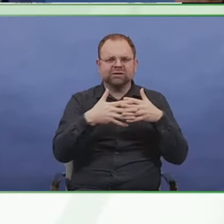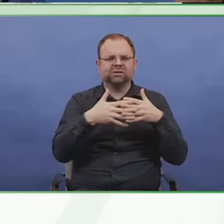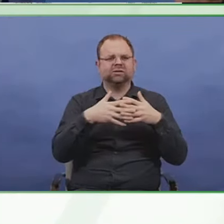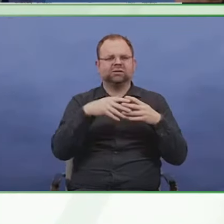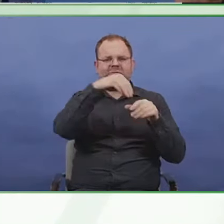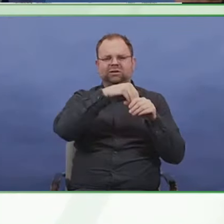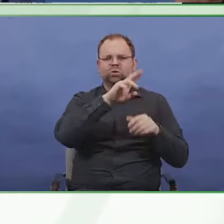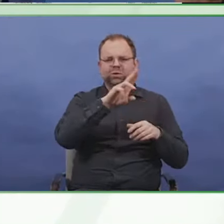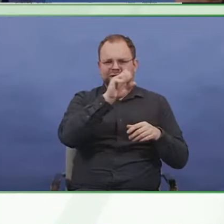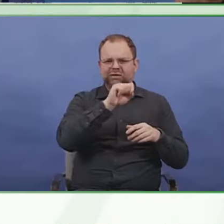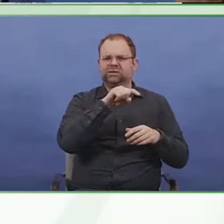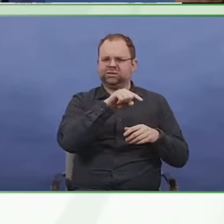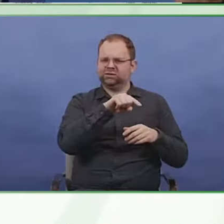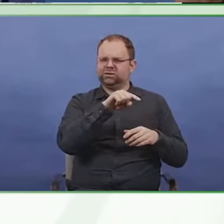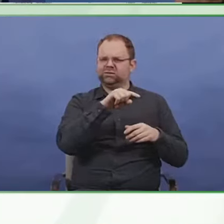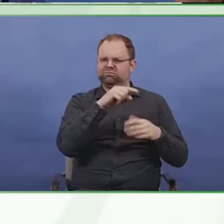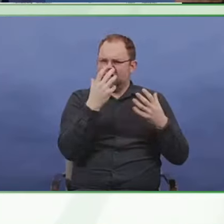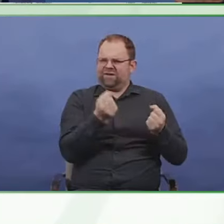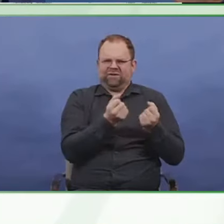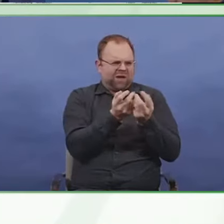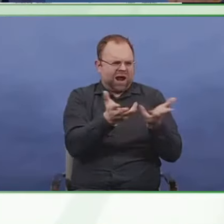Kirk Adams to join us.